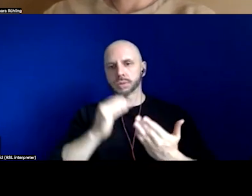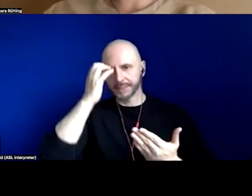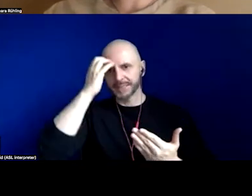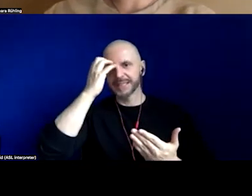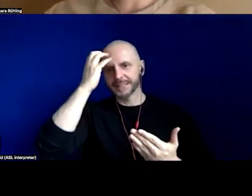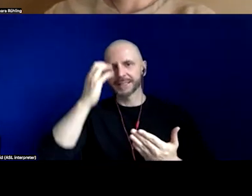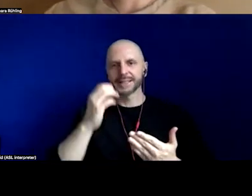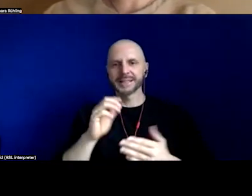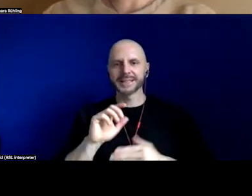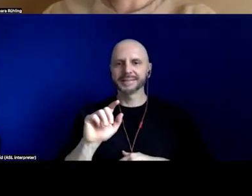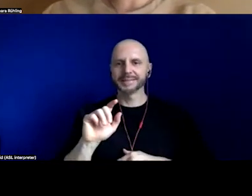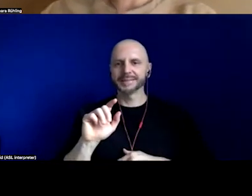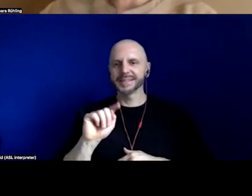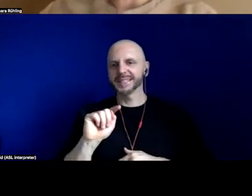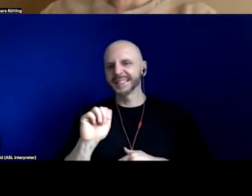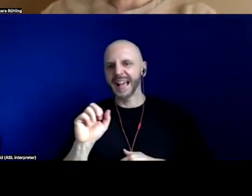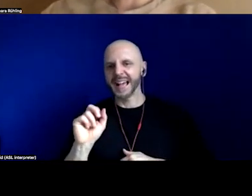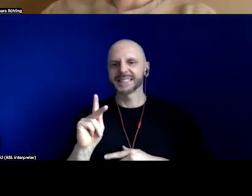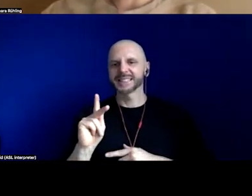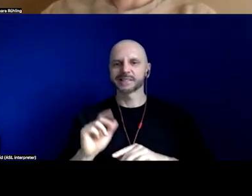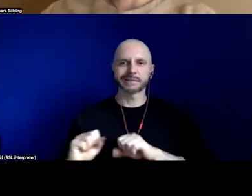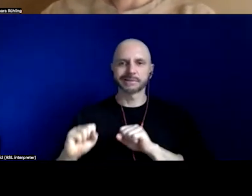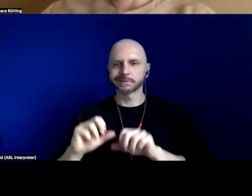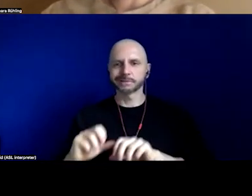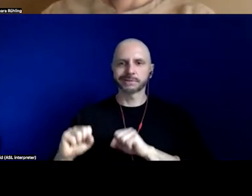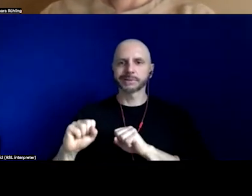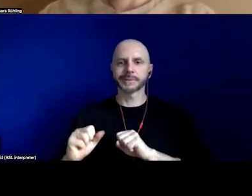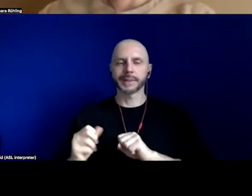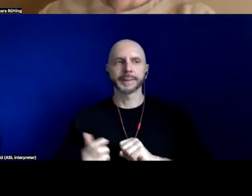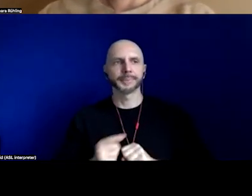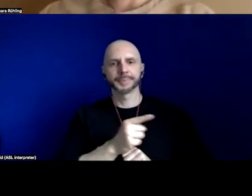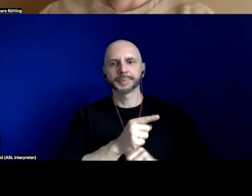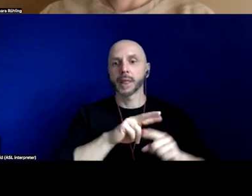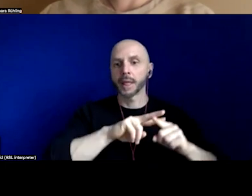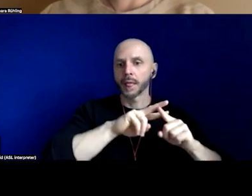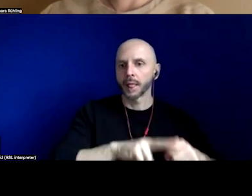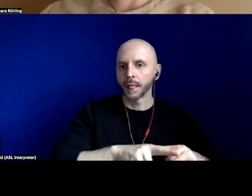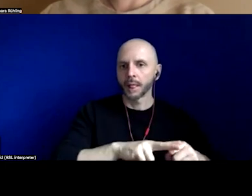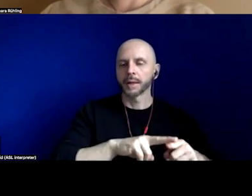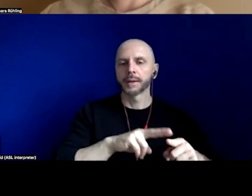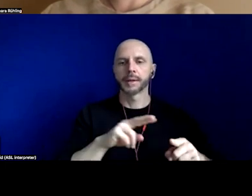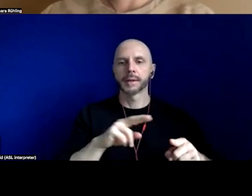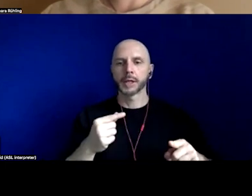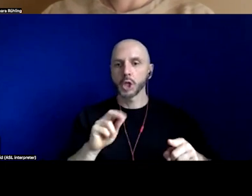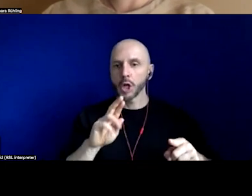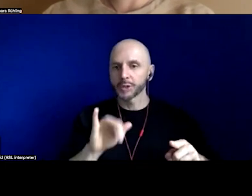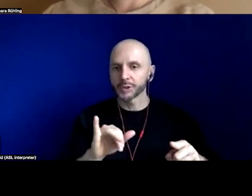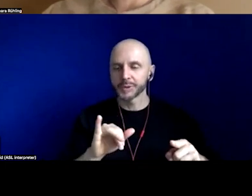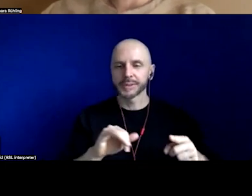list of acronyms, etc., but also here really starting points. So, there was still a lot of